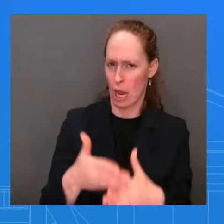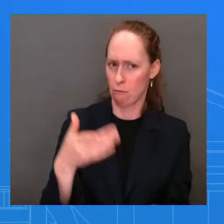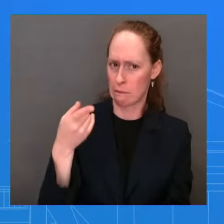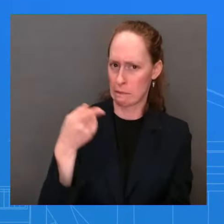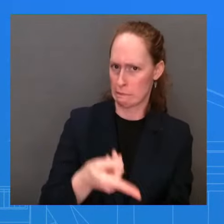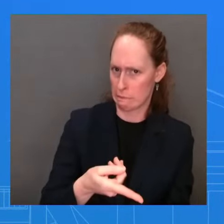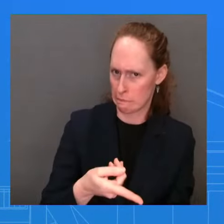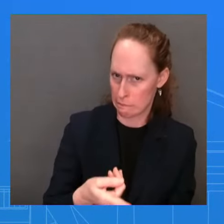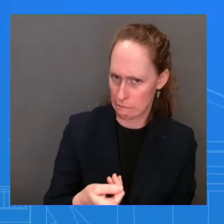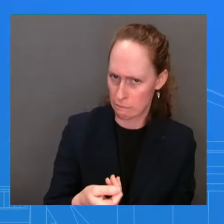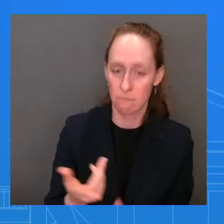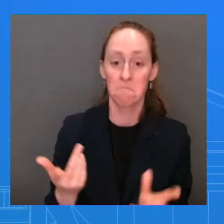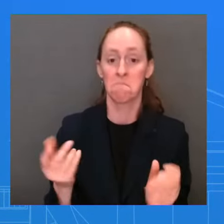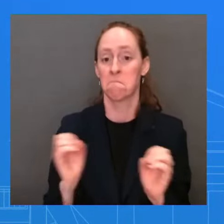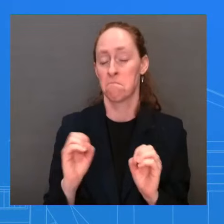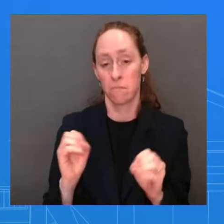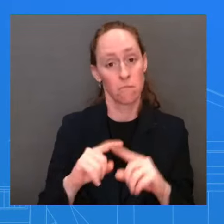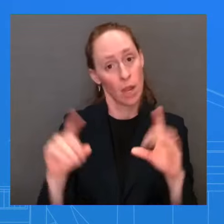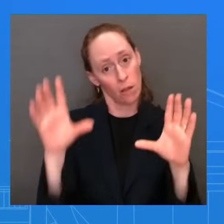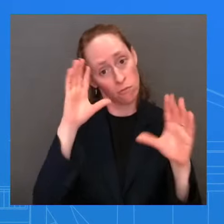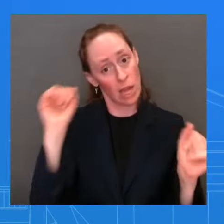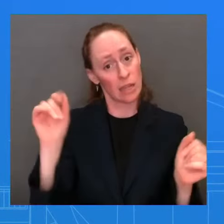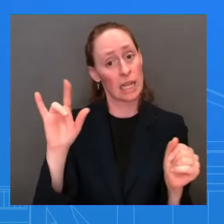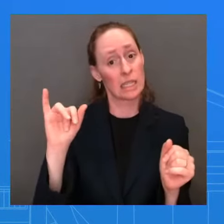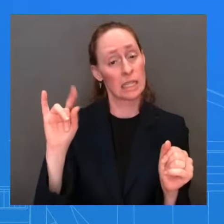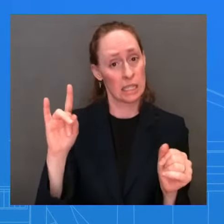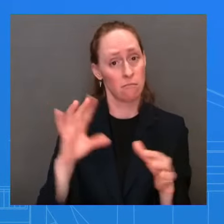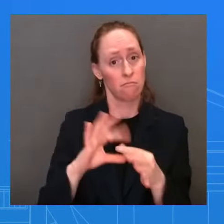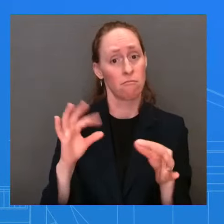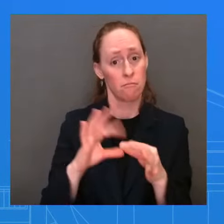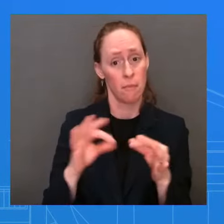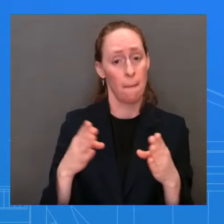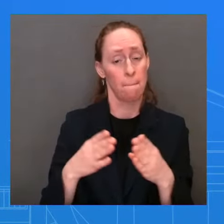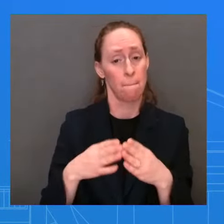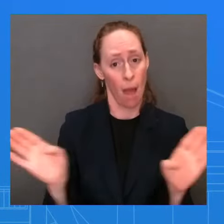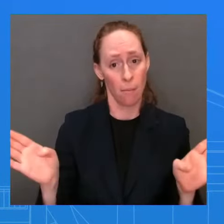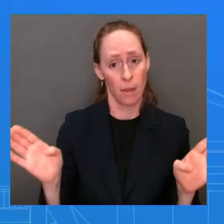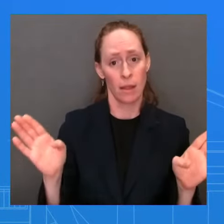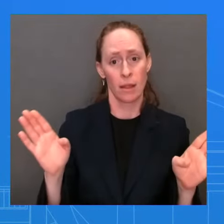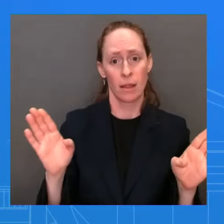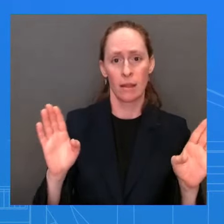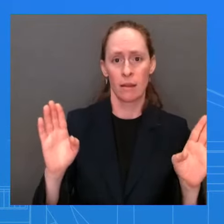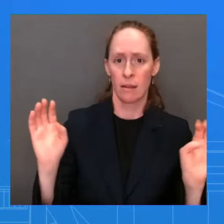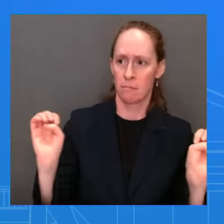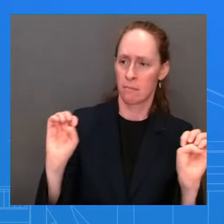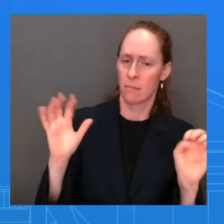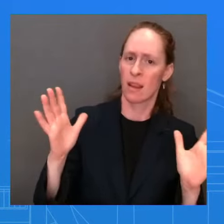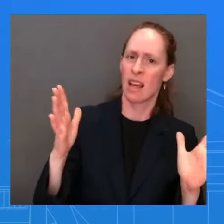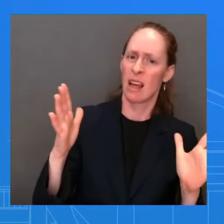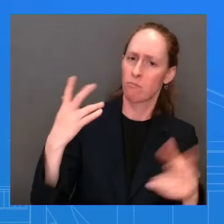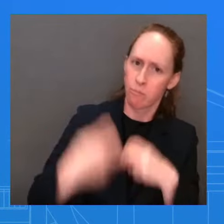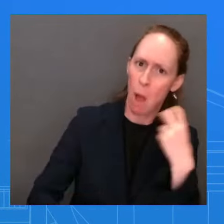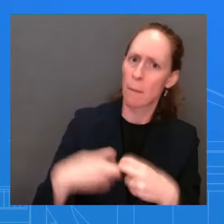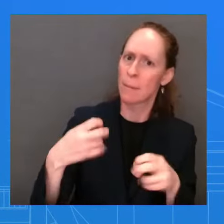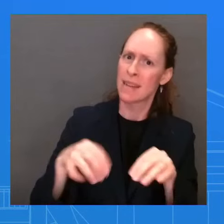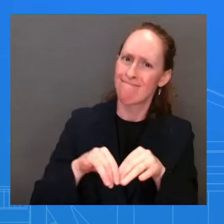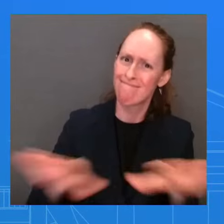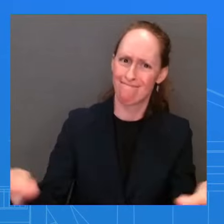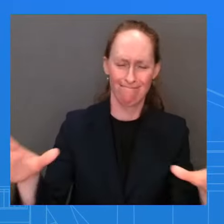He's been doing that for several years now, before even he became President. And he'll continue to do so. You've heard many of us in this administration